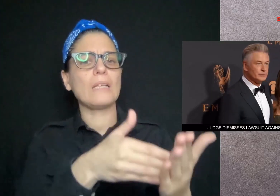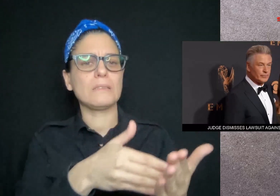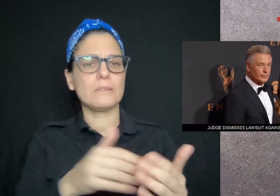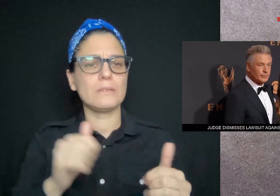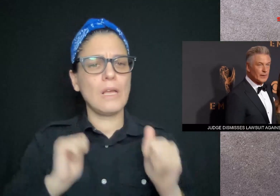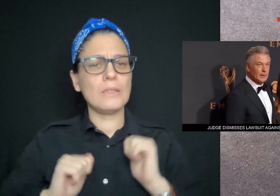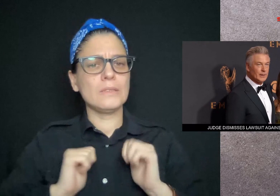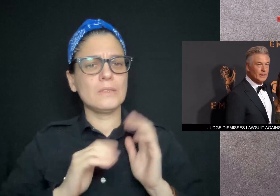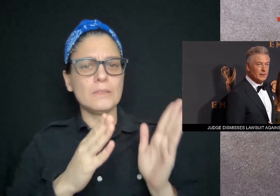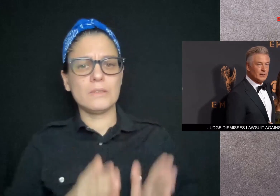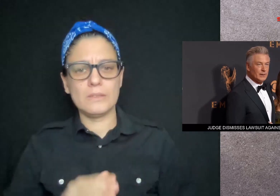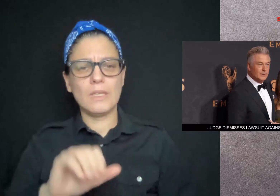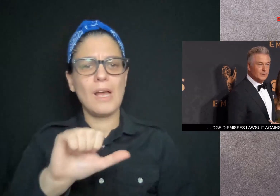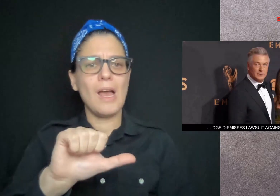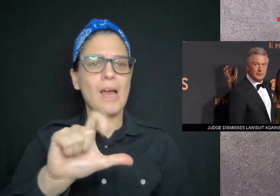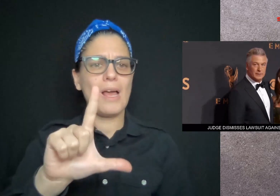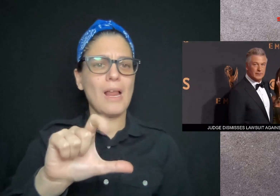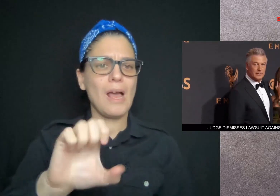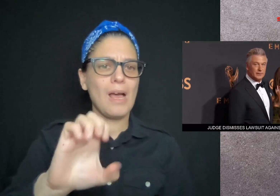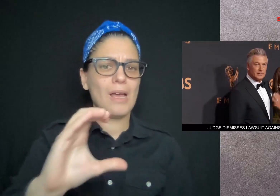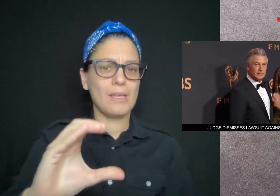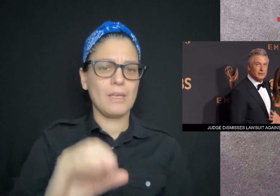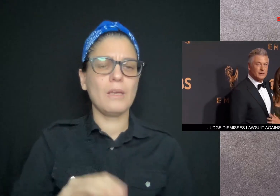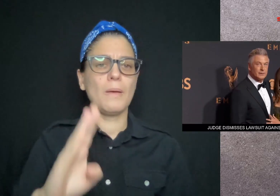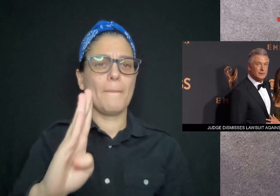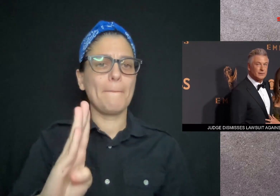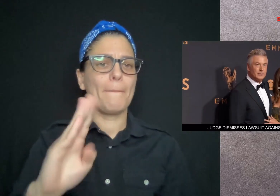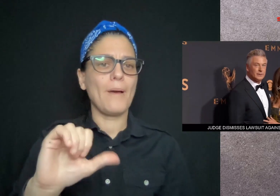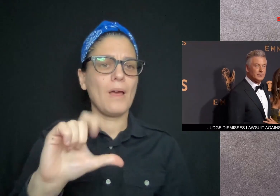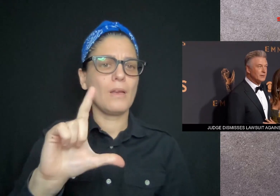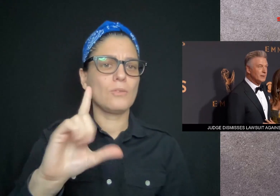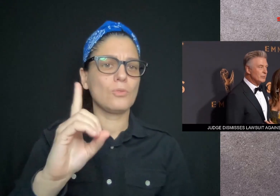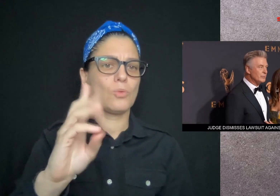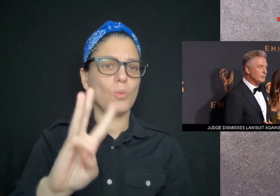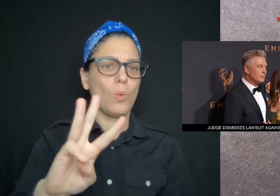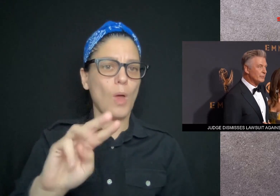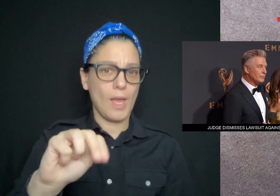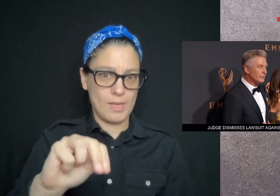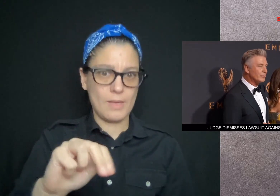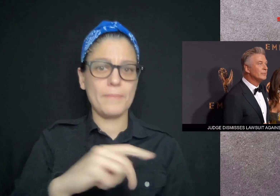a federal judge has dismissed the lawsuit against actor Alec Baldwin